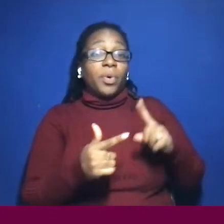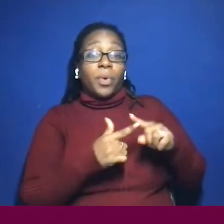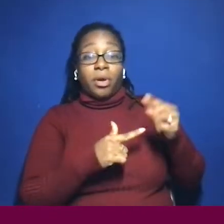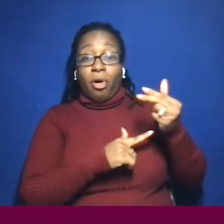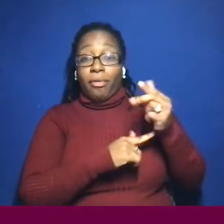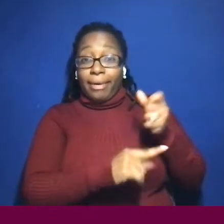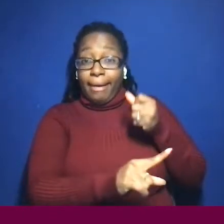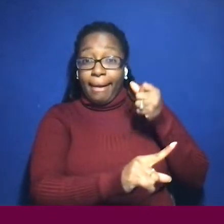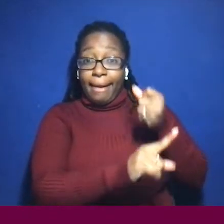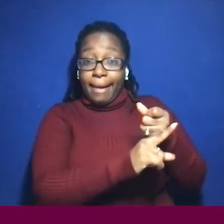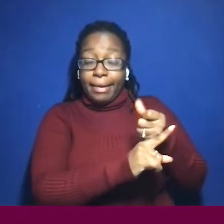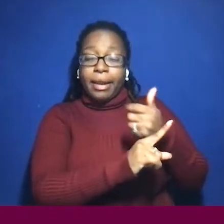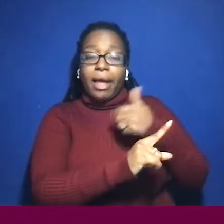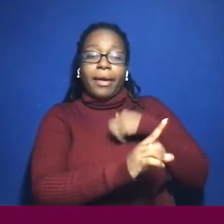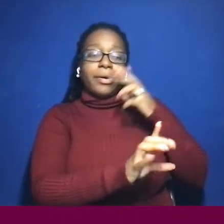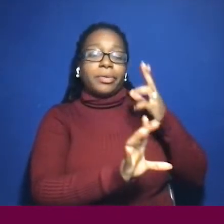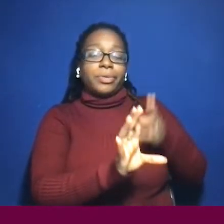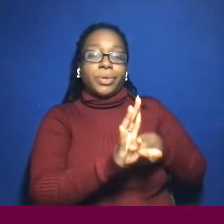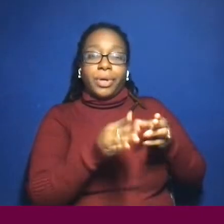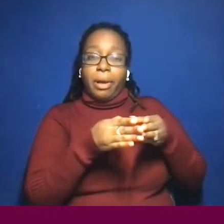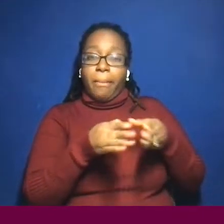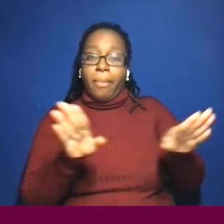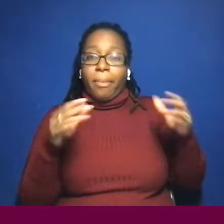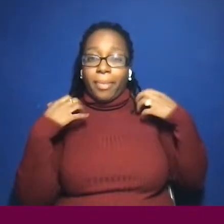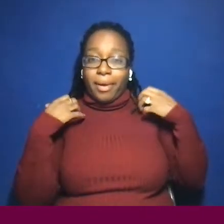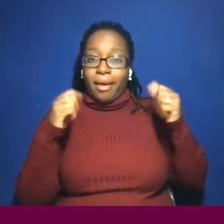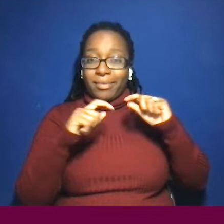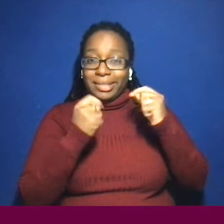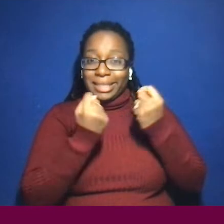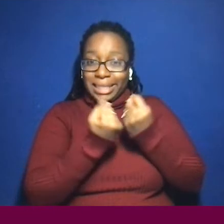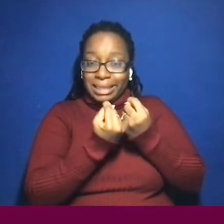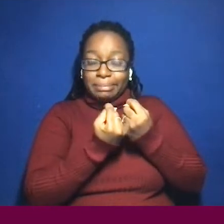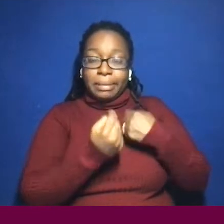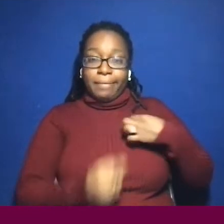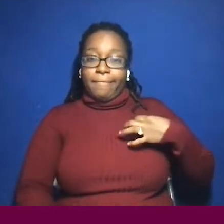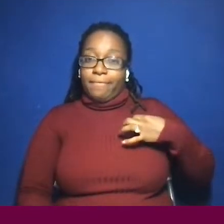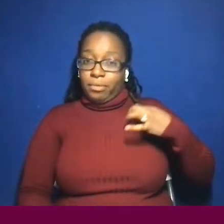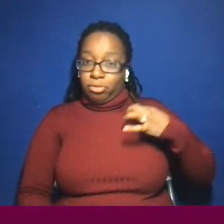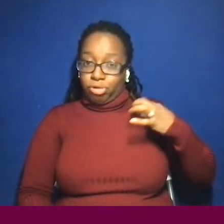public health team that was working in shelters where people who were displaced from their homes,